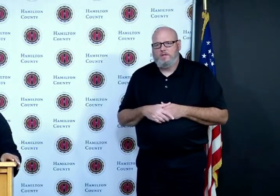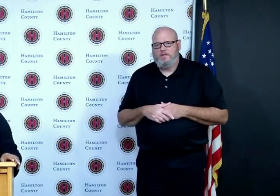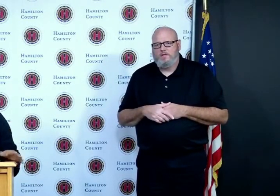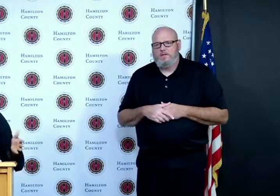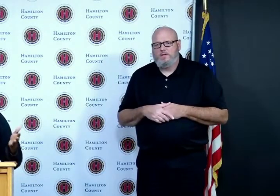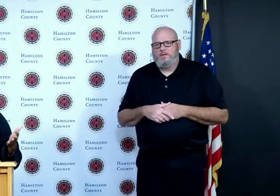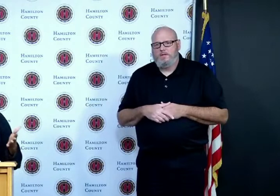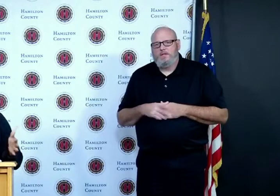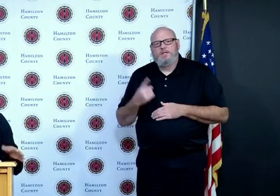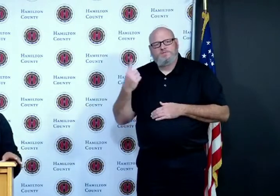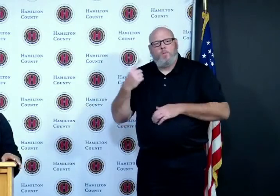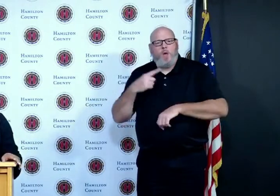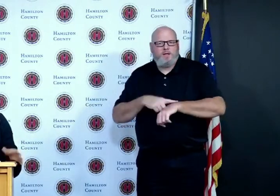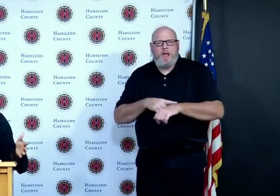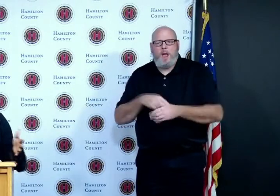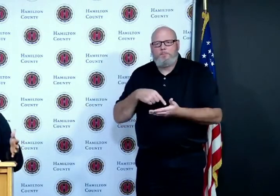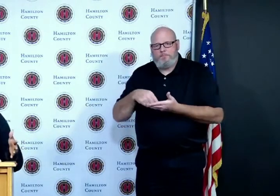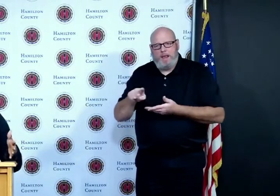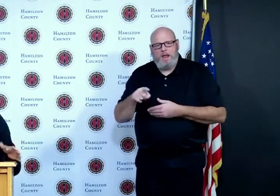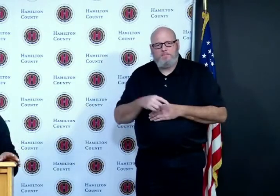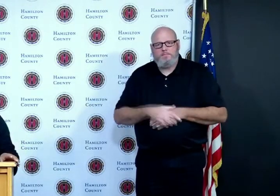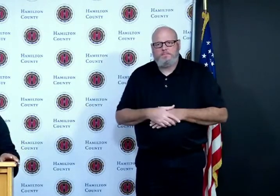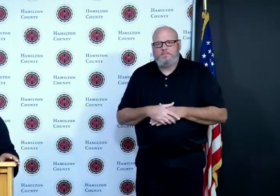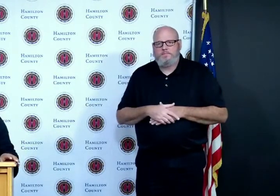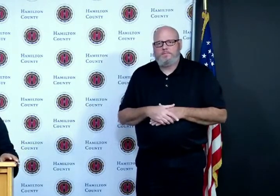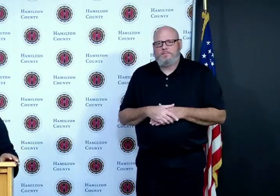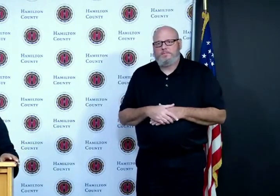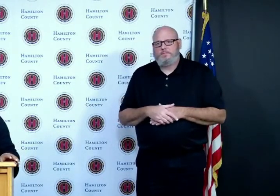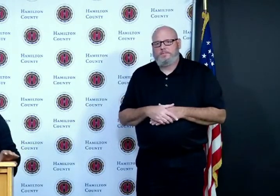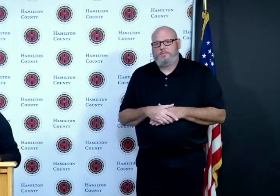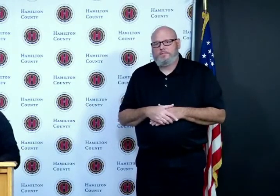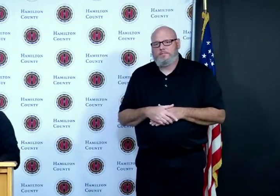who don't know where to go for help never had to get help this is something that can help